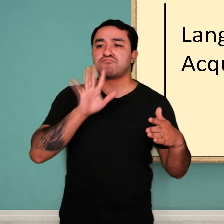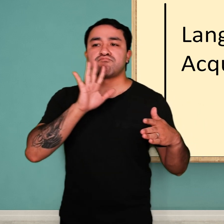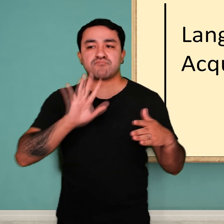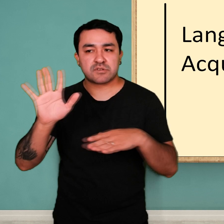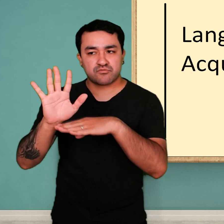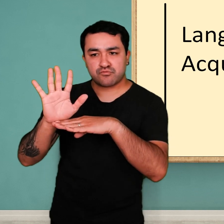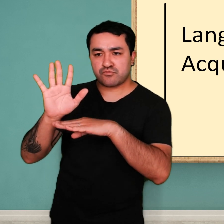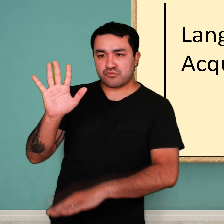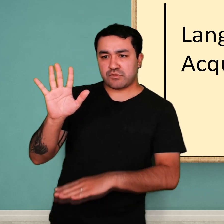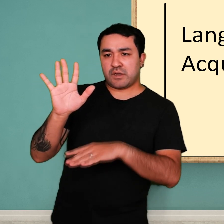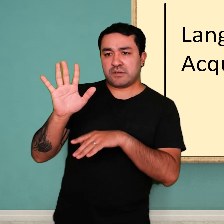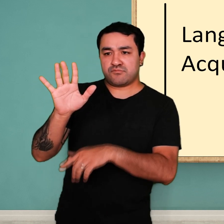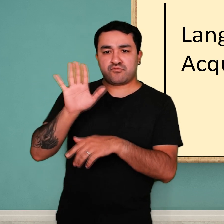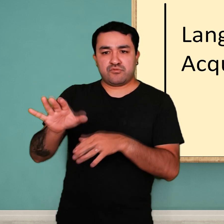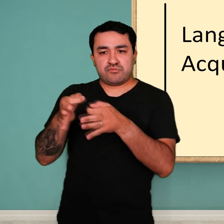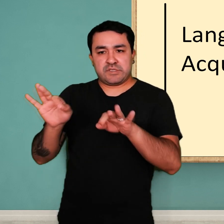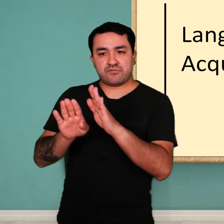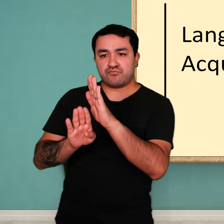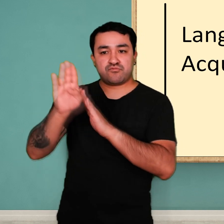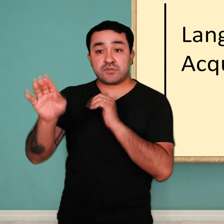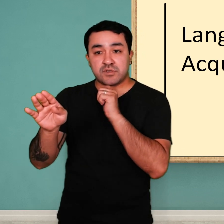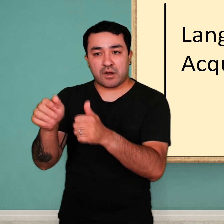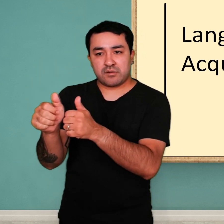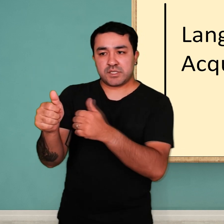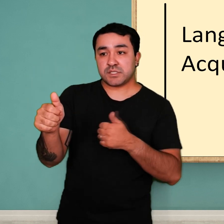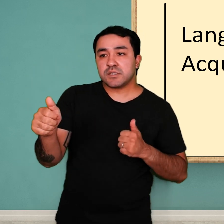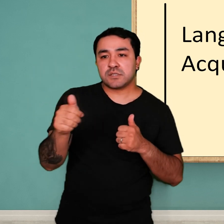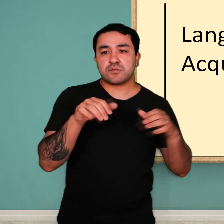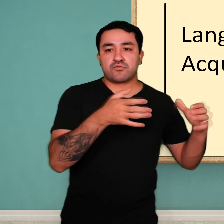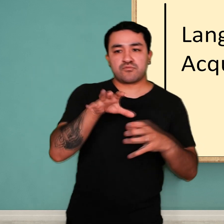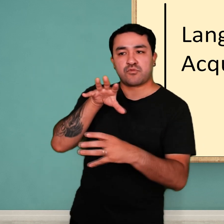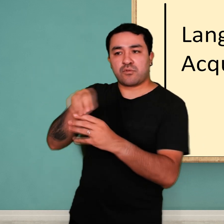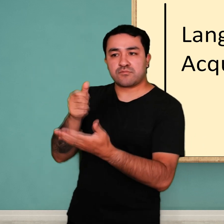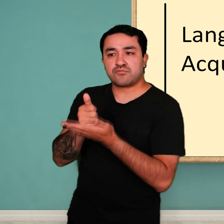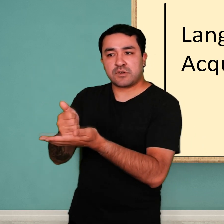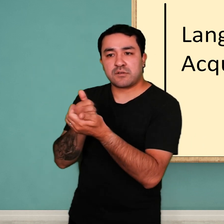milestones as hearing children. The following videos will briefly discuss